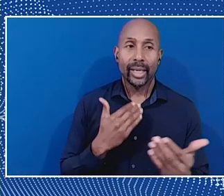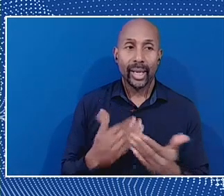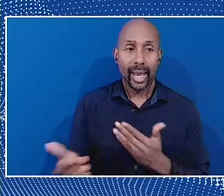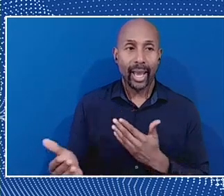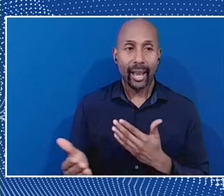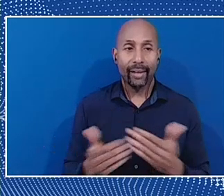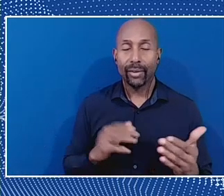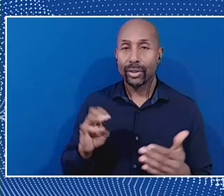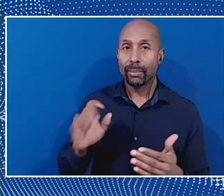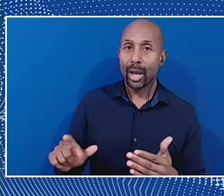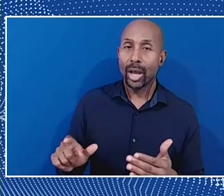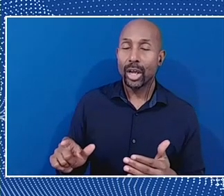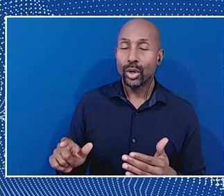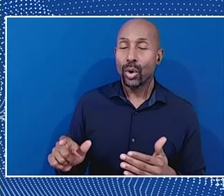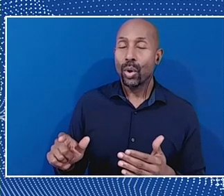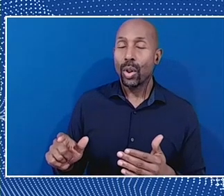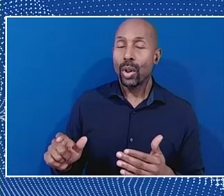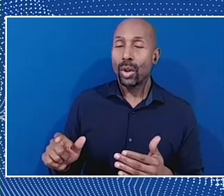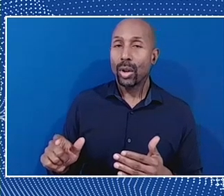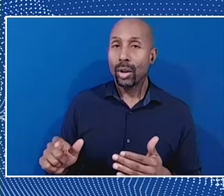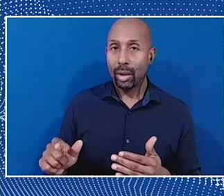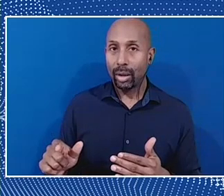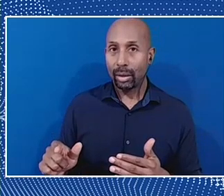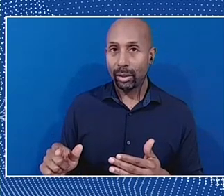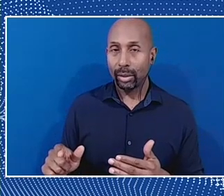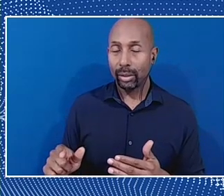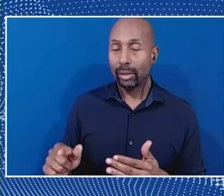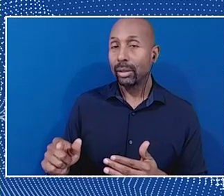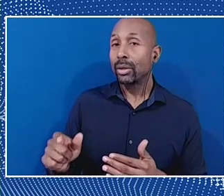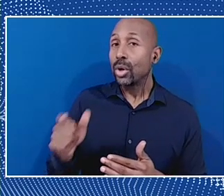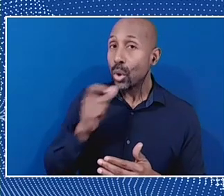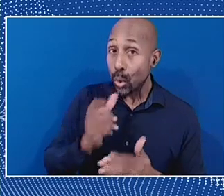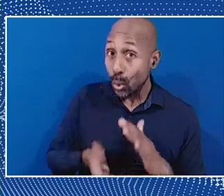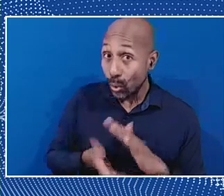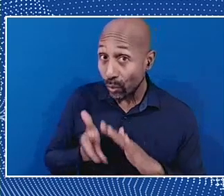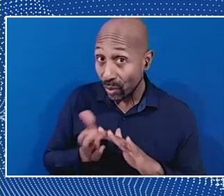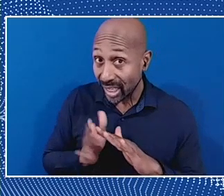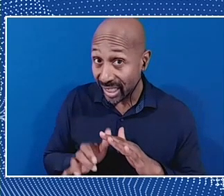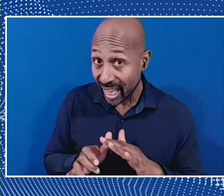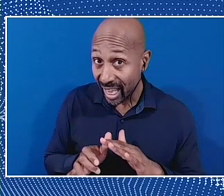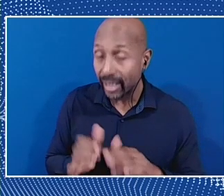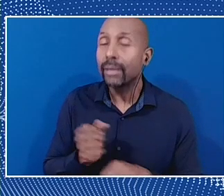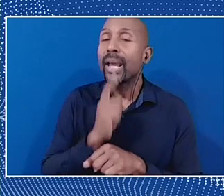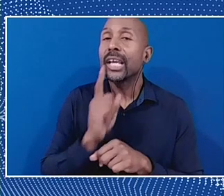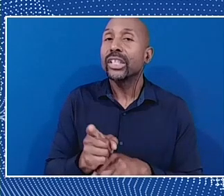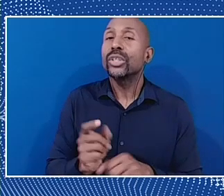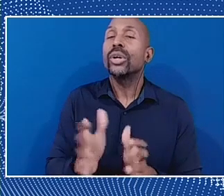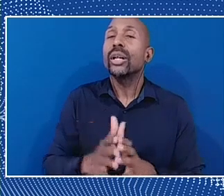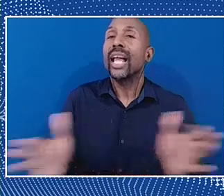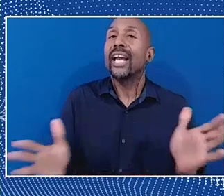up being, whoever it is that's actually running it, as much transparency as possible for borrowers and for state